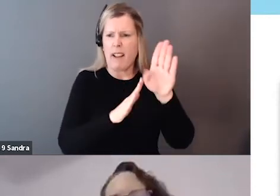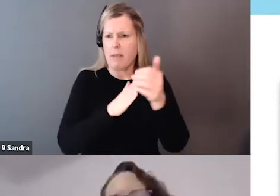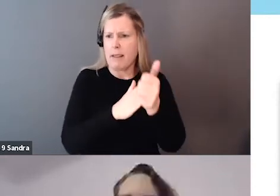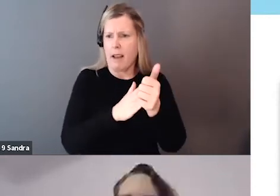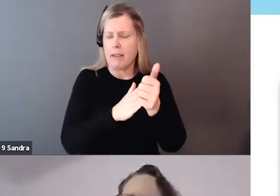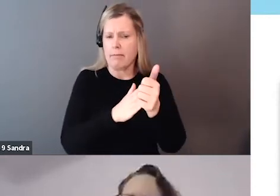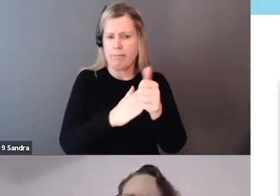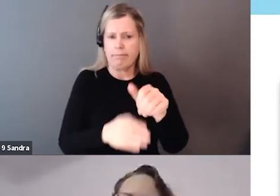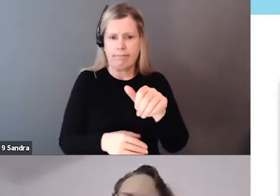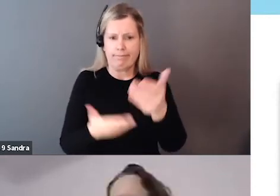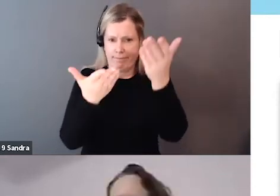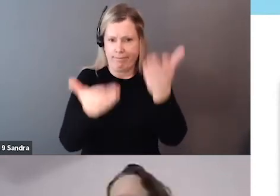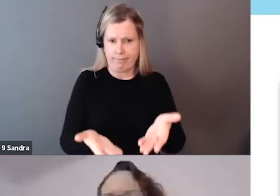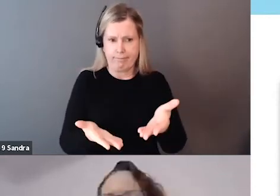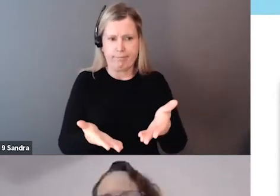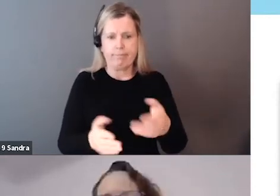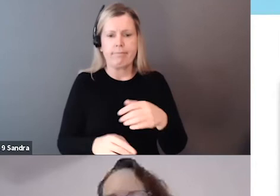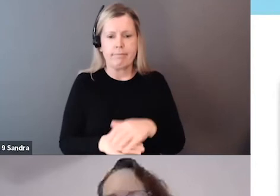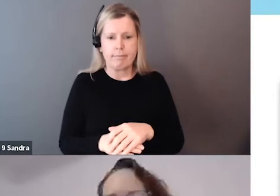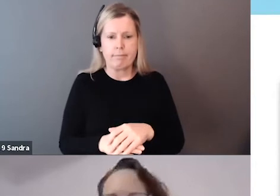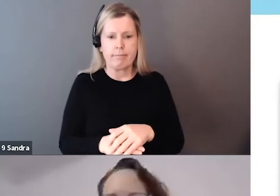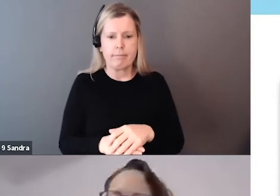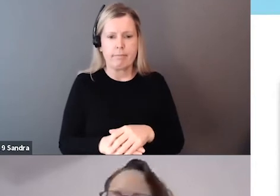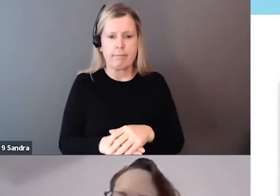And then we developed a draft of the guide and took it out to research work coordinators in a